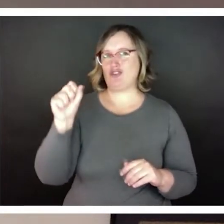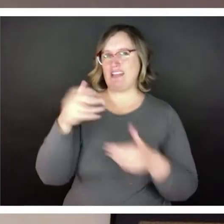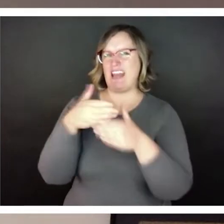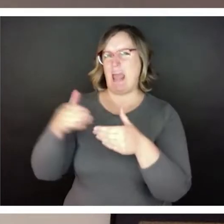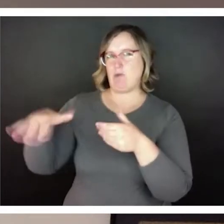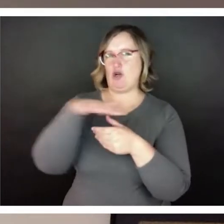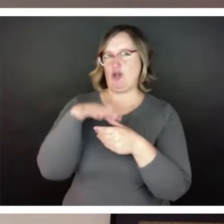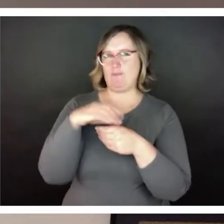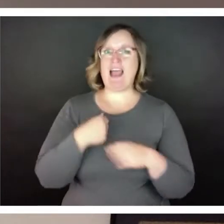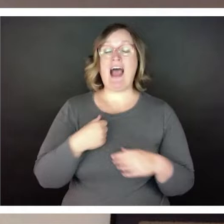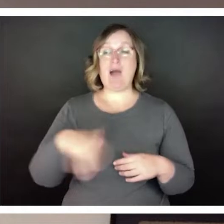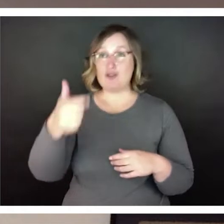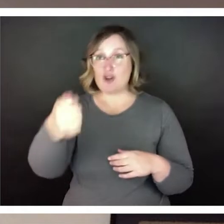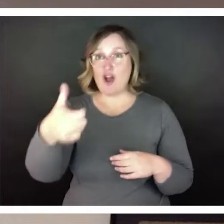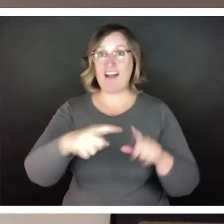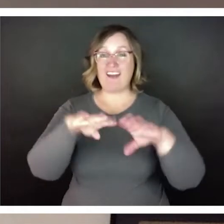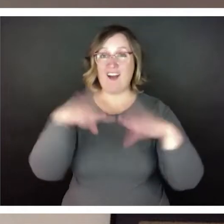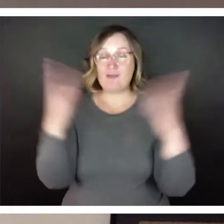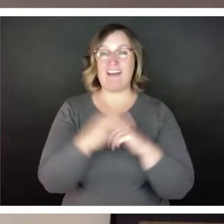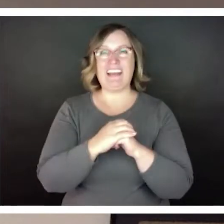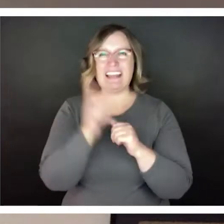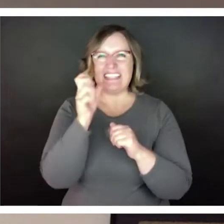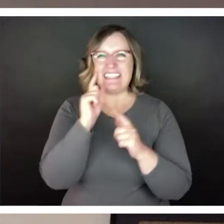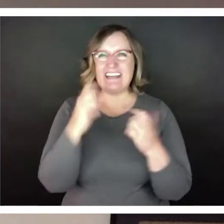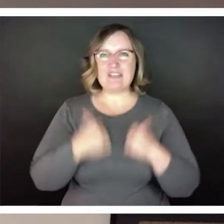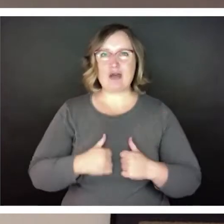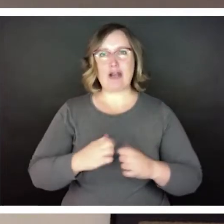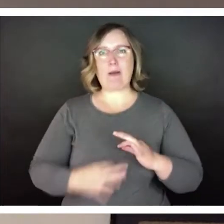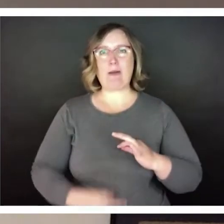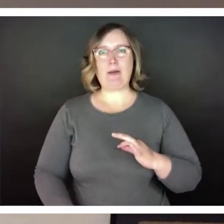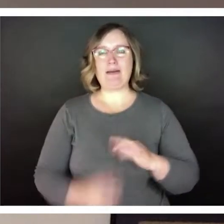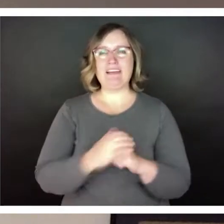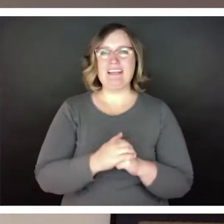and wonder what color sweater he would choose today. Mr. Rogers called for us to be better humans